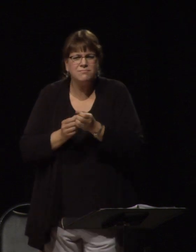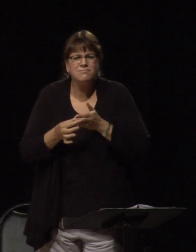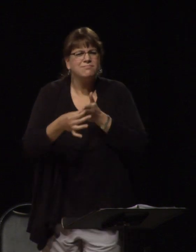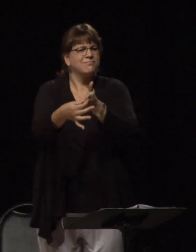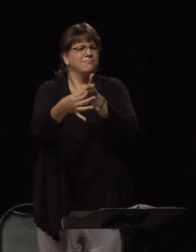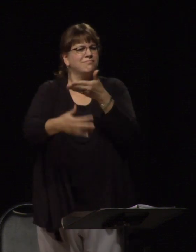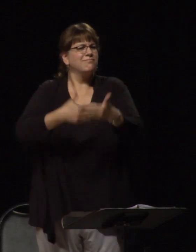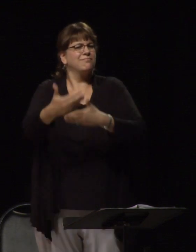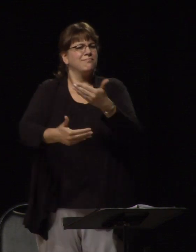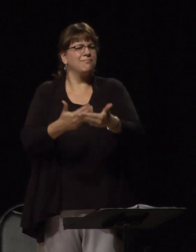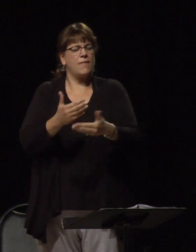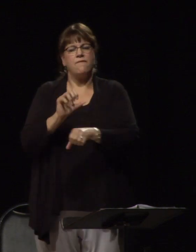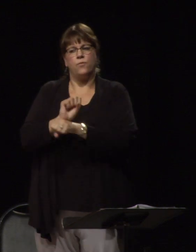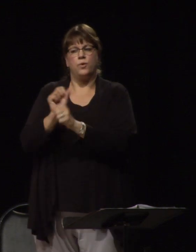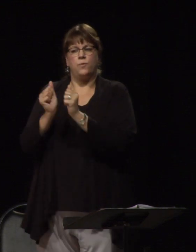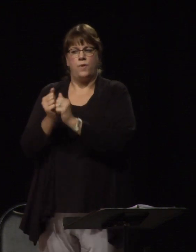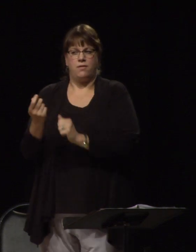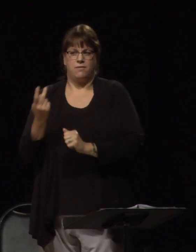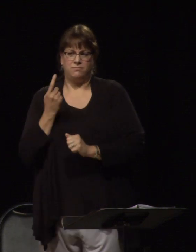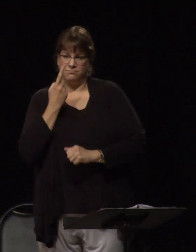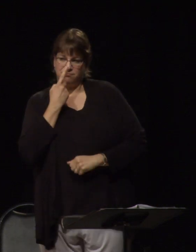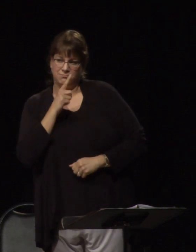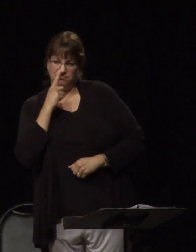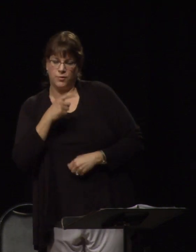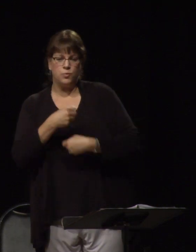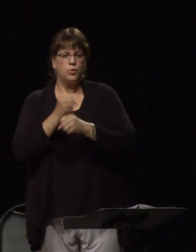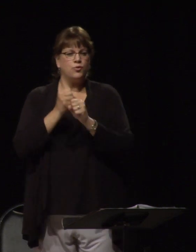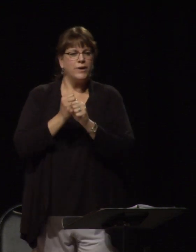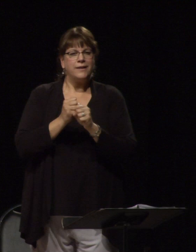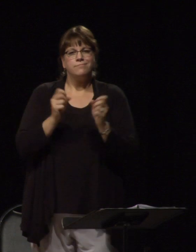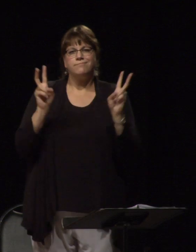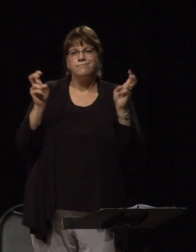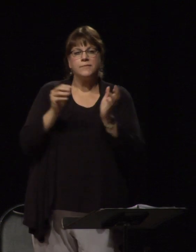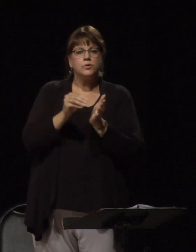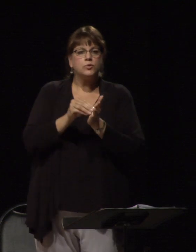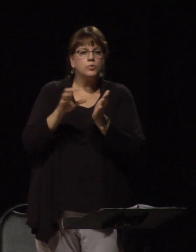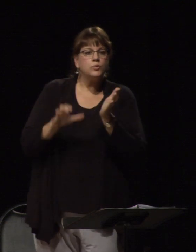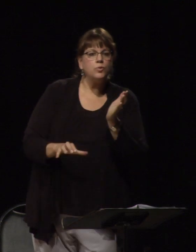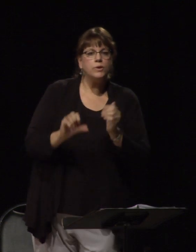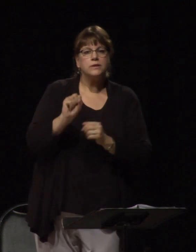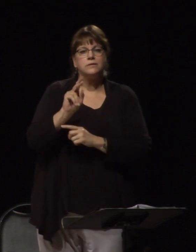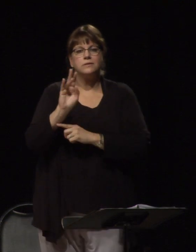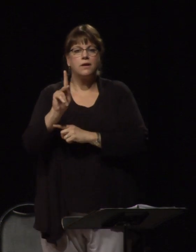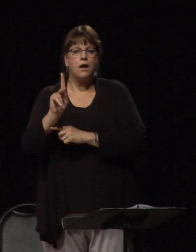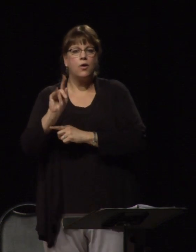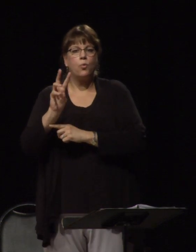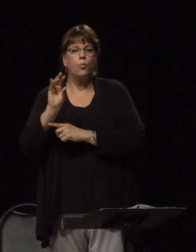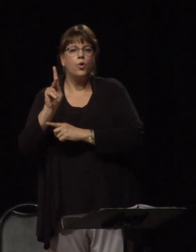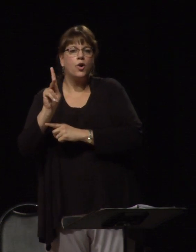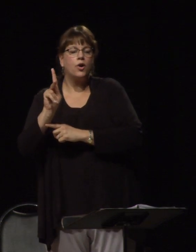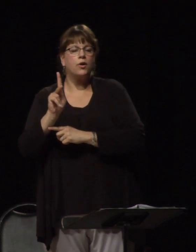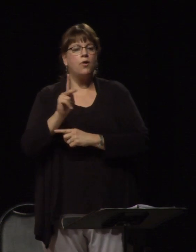KIND OF STUDENT "SKUNK WORKS" OR "HACKERSPACE" OR WHATEVER WE'RE GOING TO CALL IT THAT WOULD SUPPORT STUDENT-INITIATED AND